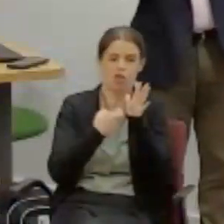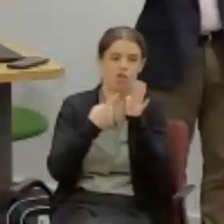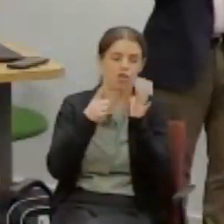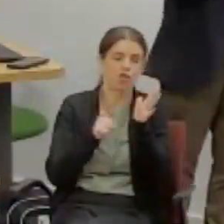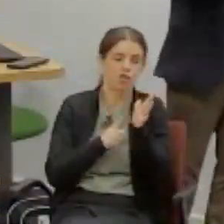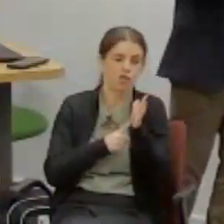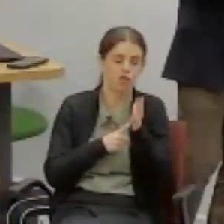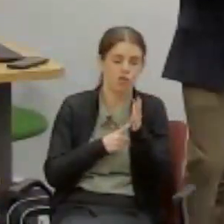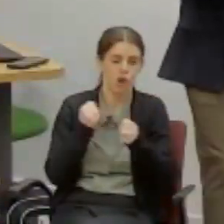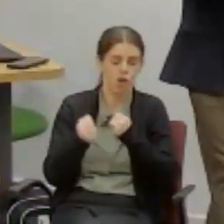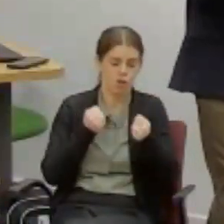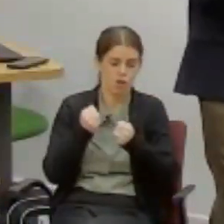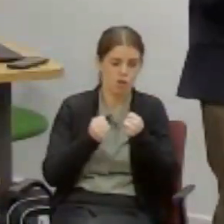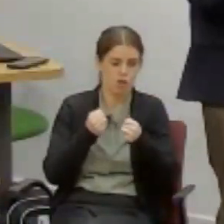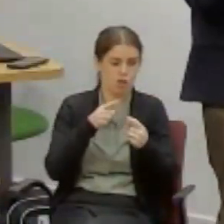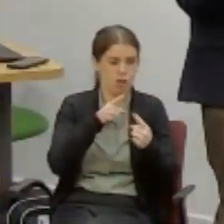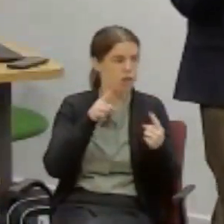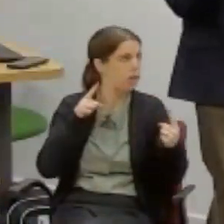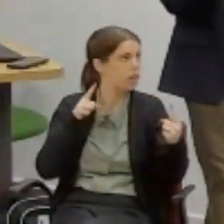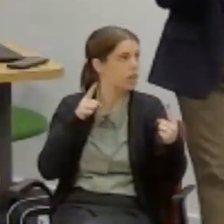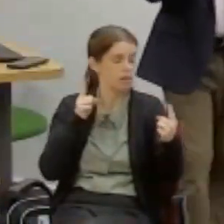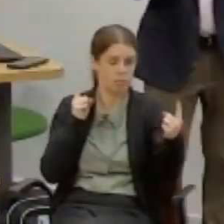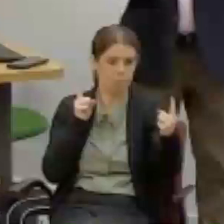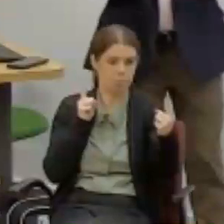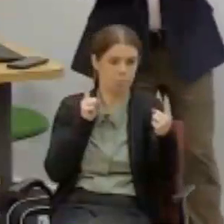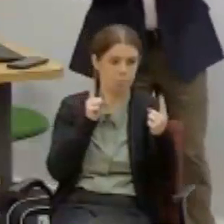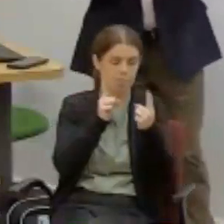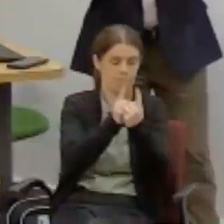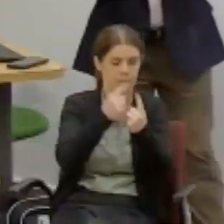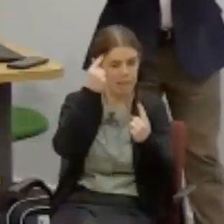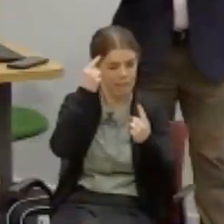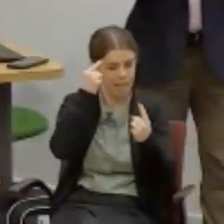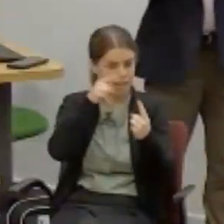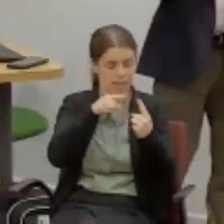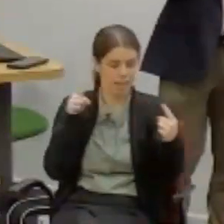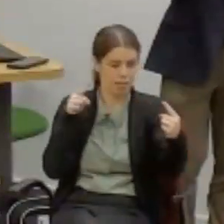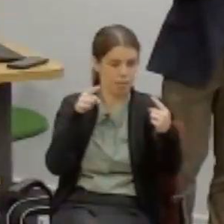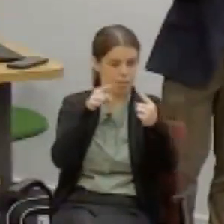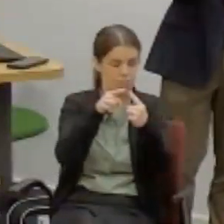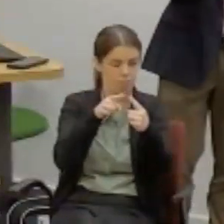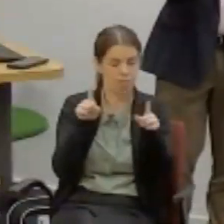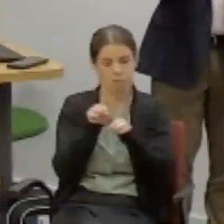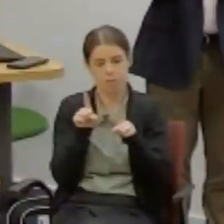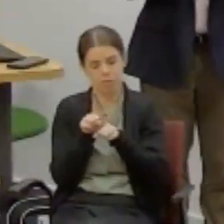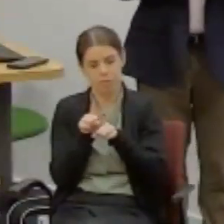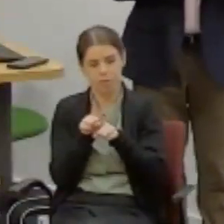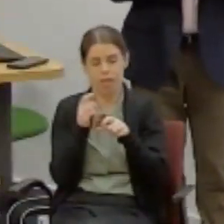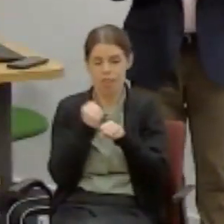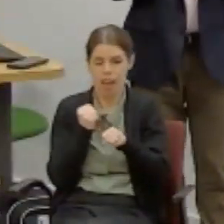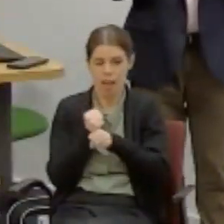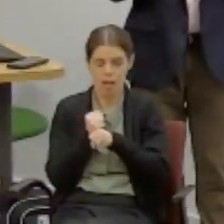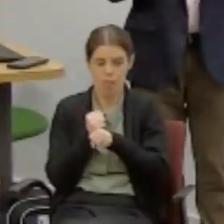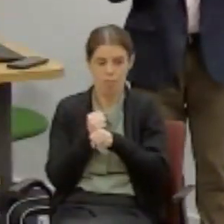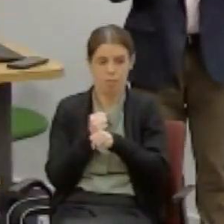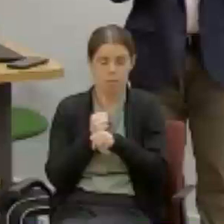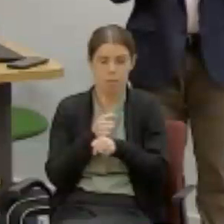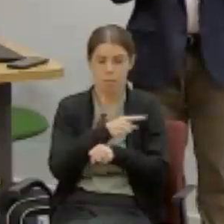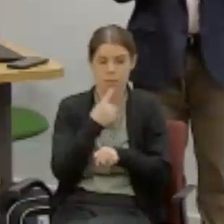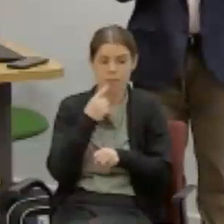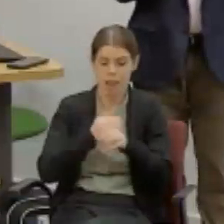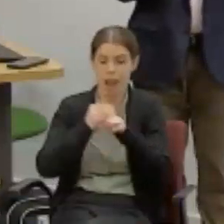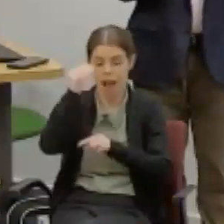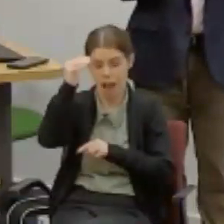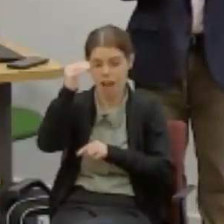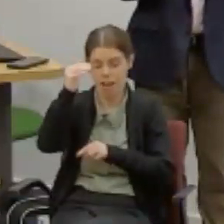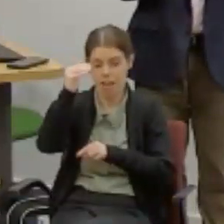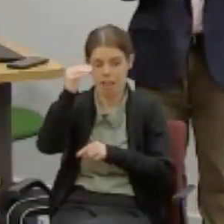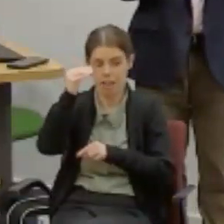the head long to simulate the game so it very high exposures to lot of these serious impact